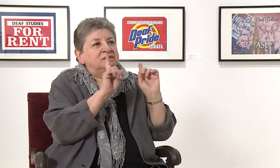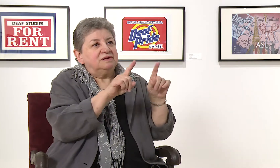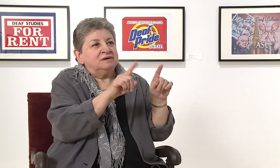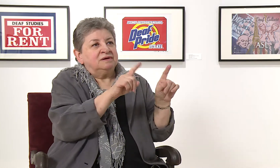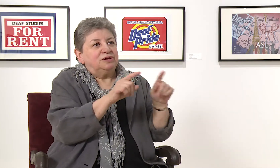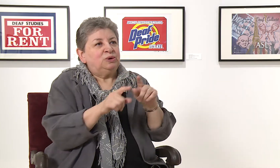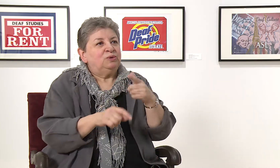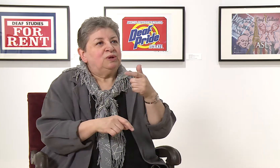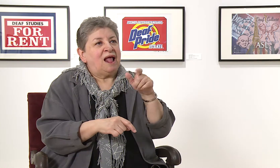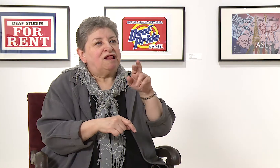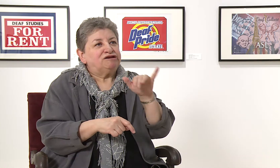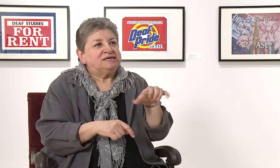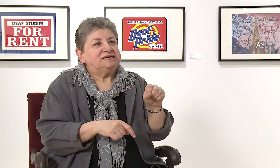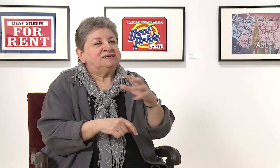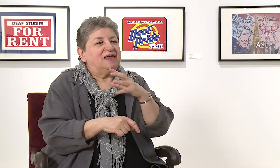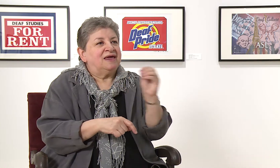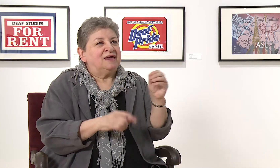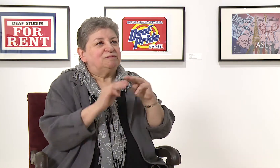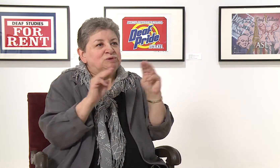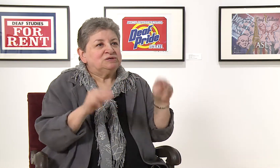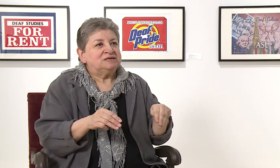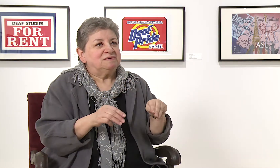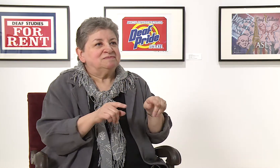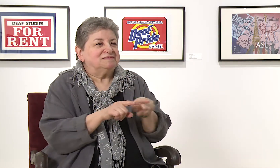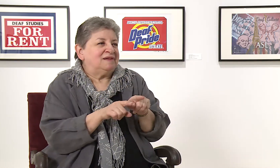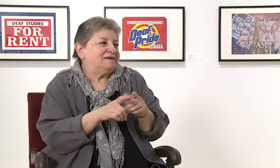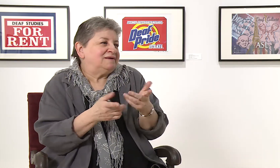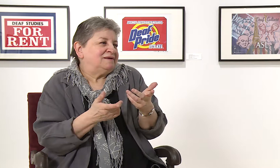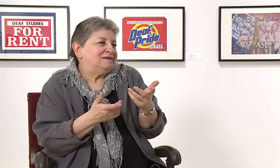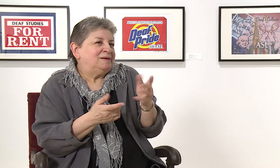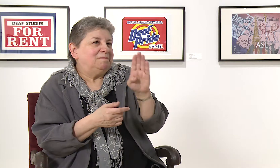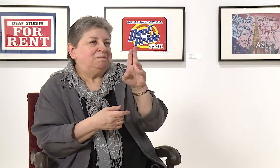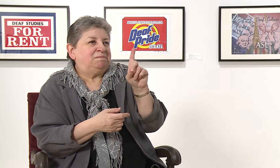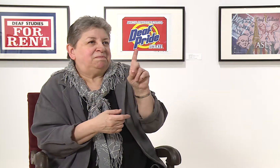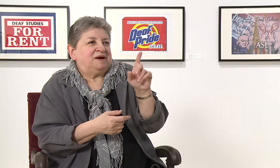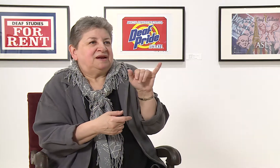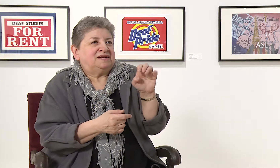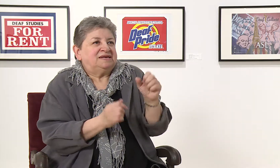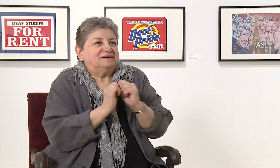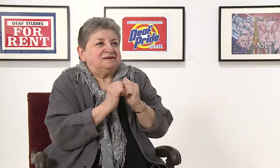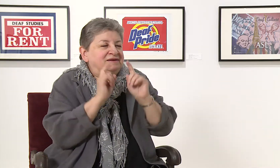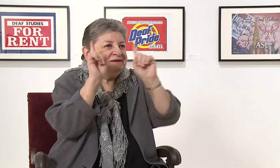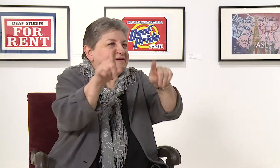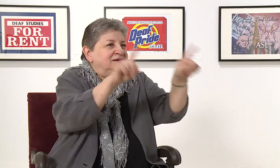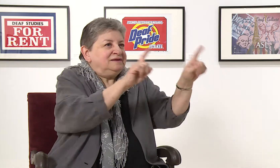On weekends, we would go to local galleries and museums. He was my museum buddy.